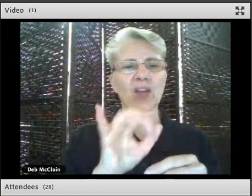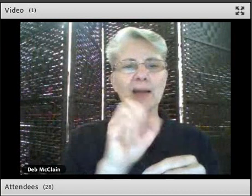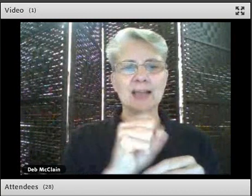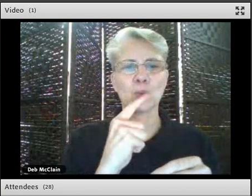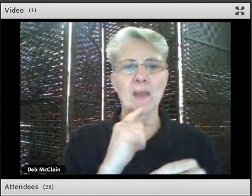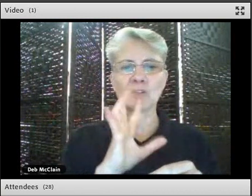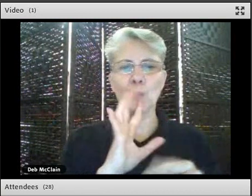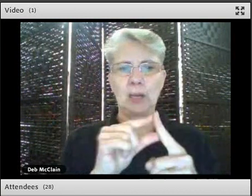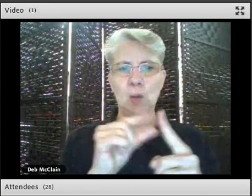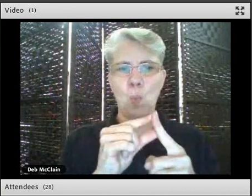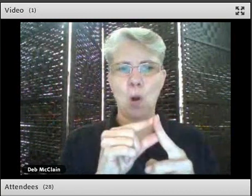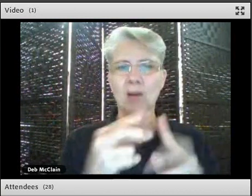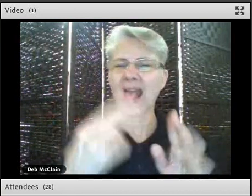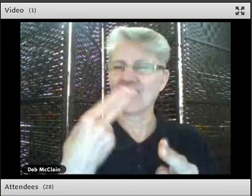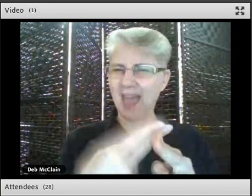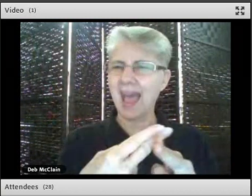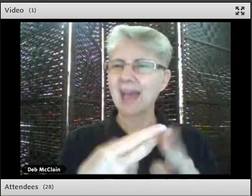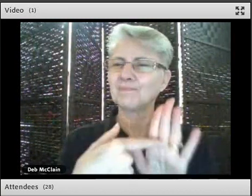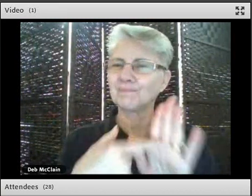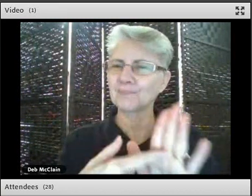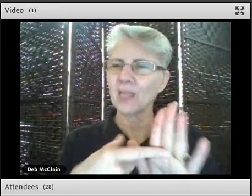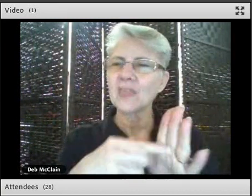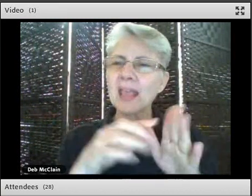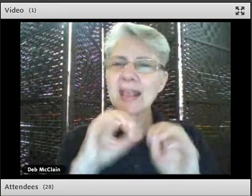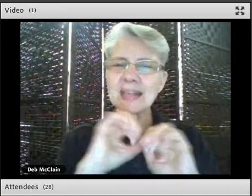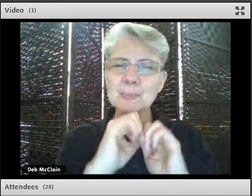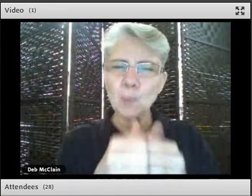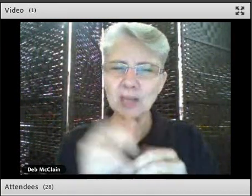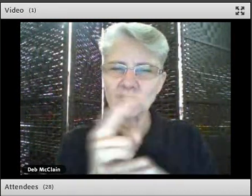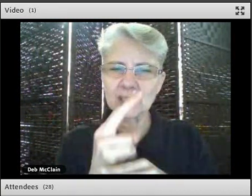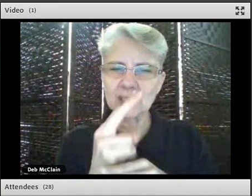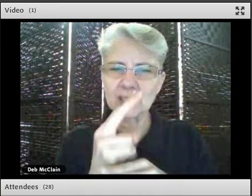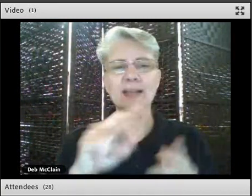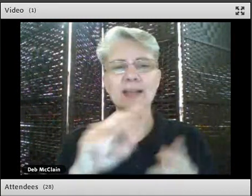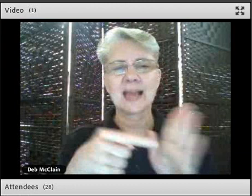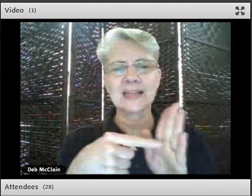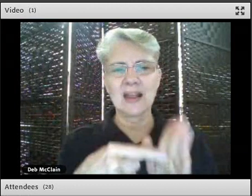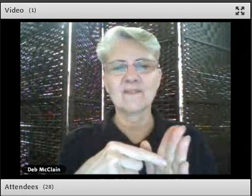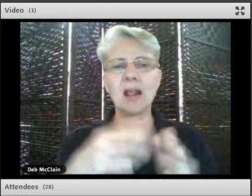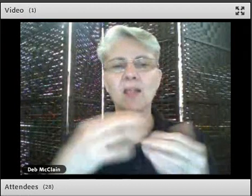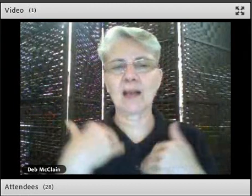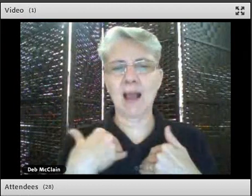which helps us identify the expression. So that's the best way